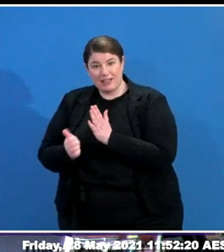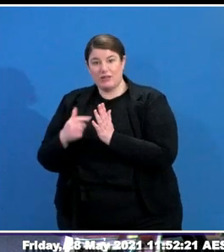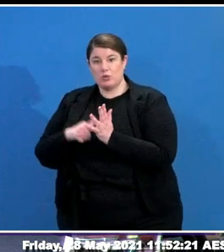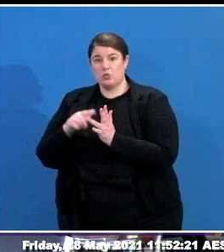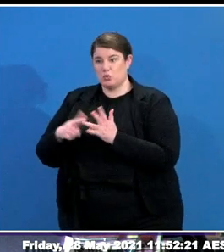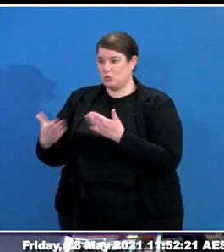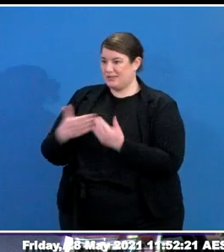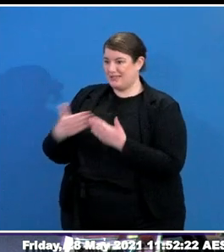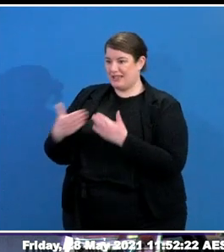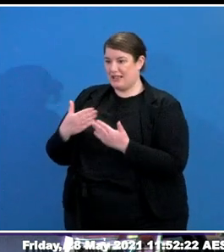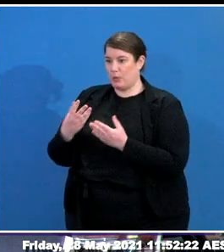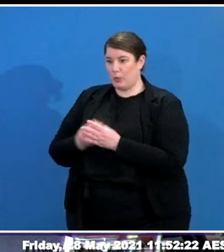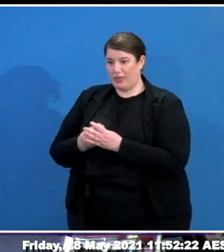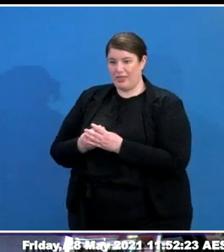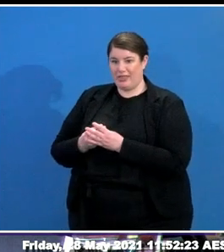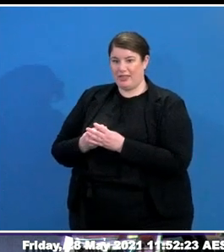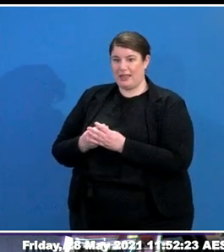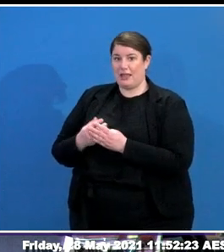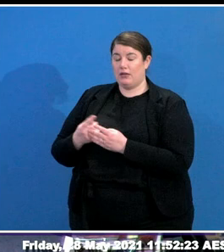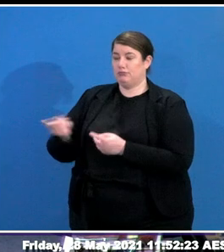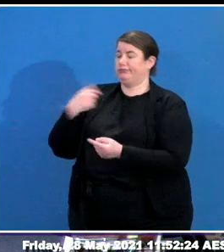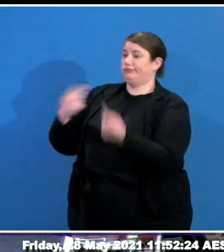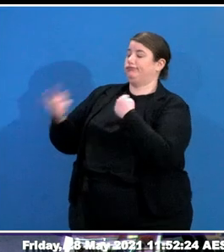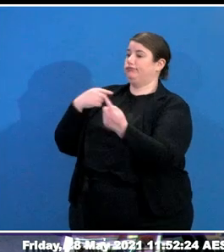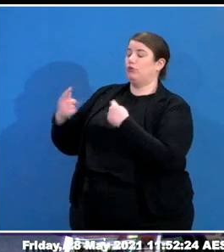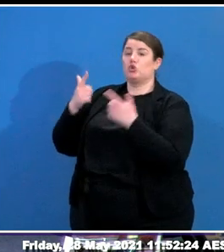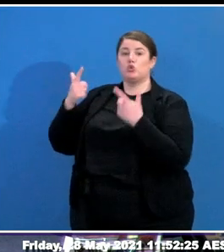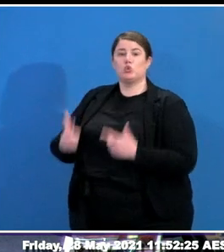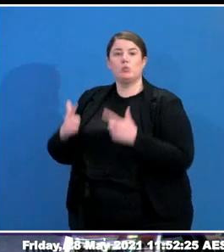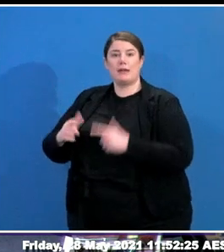nature of the communication that occurred, and there are certainly gaps